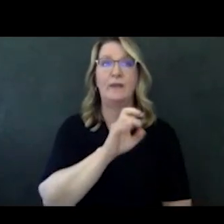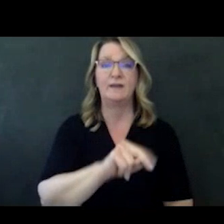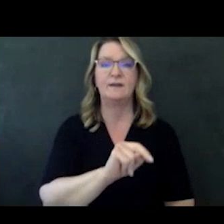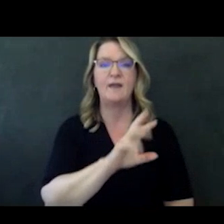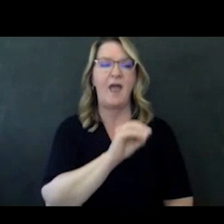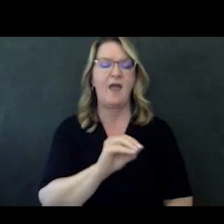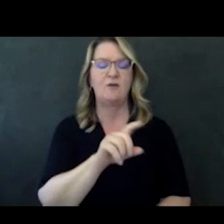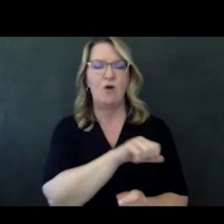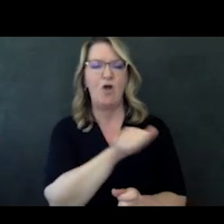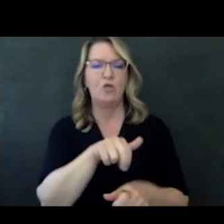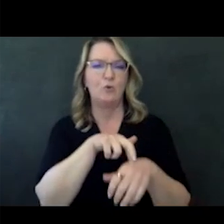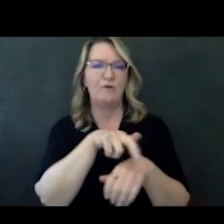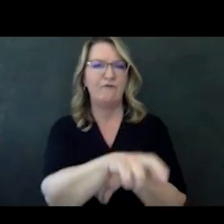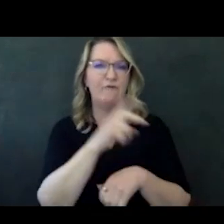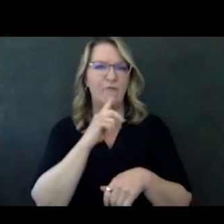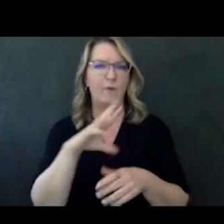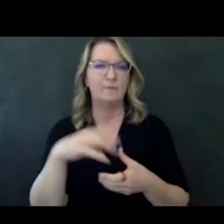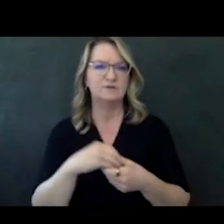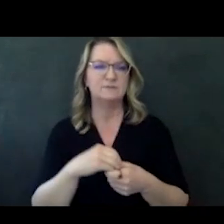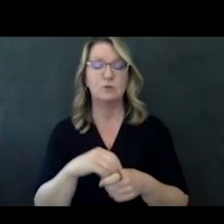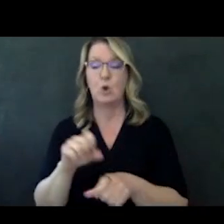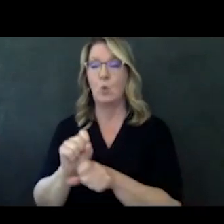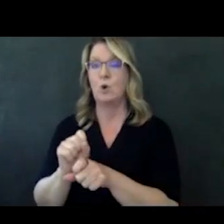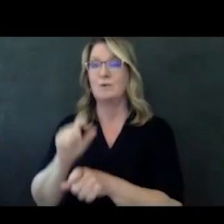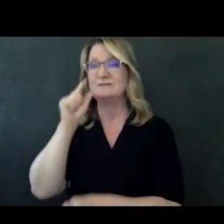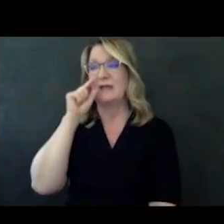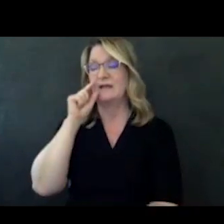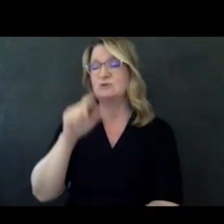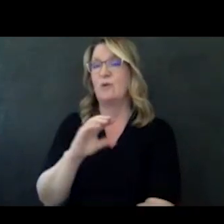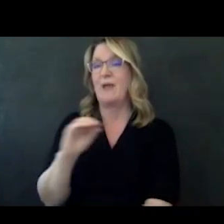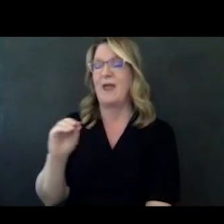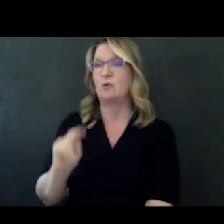We're also working with San Antonio and Northeast Independent School Districts